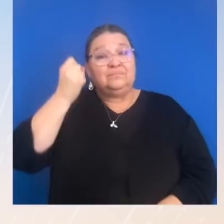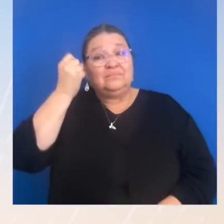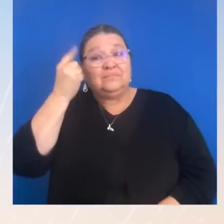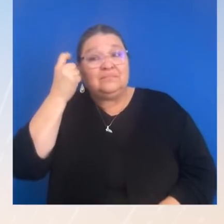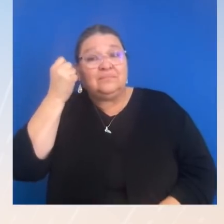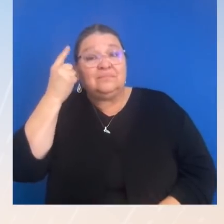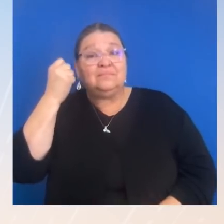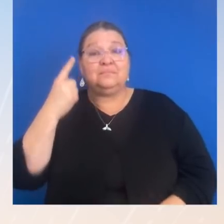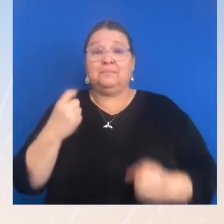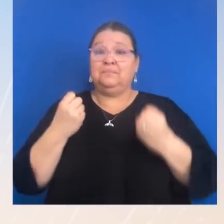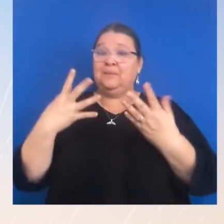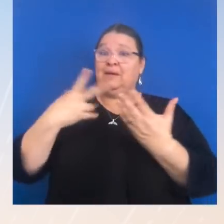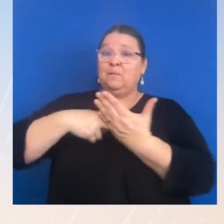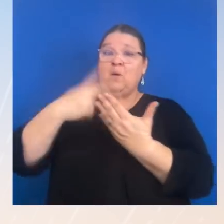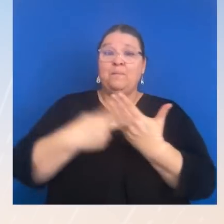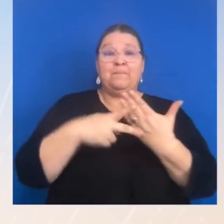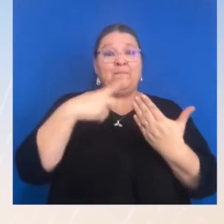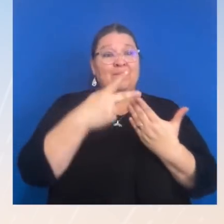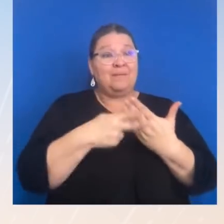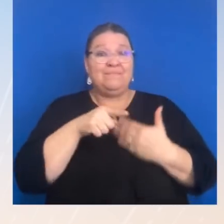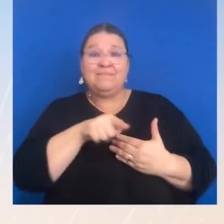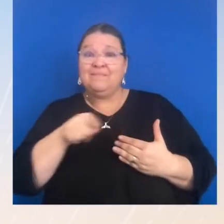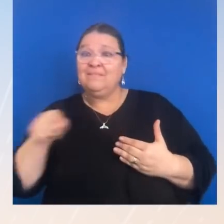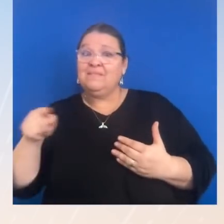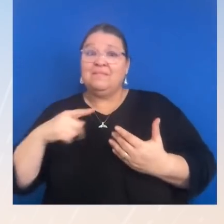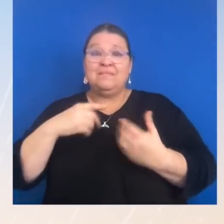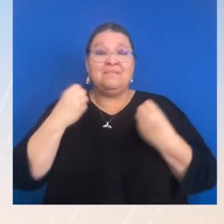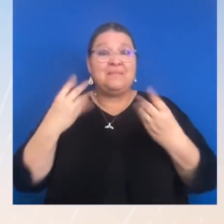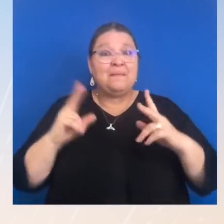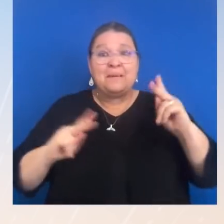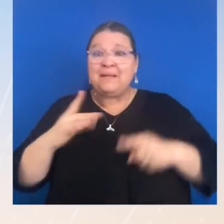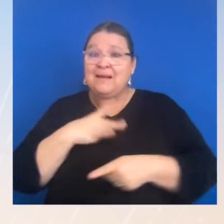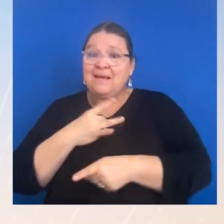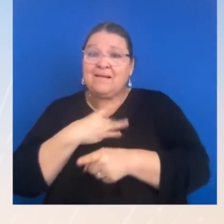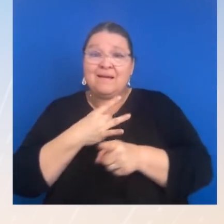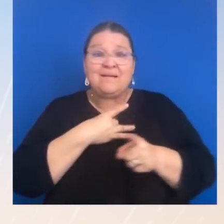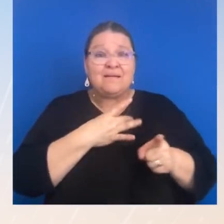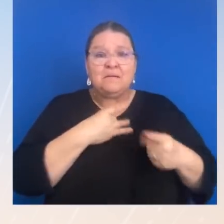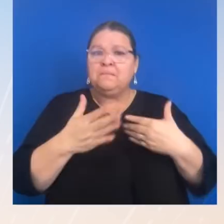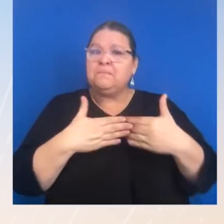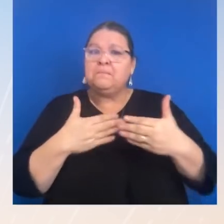regardless of your political affiliation, providing antivirals, providing tests,